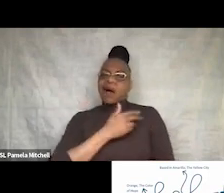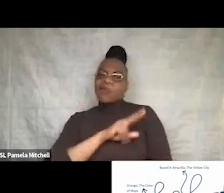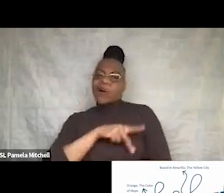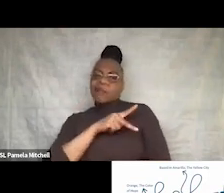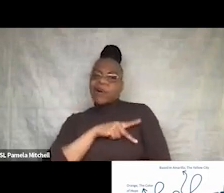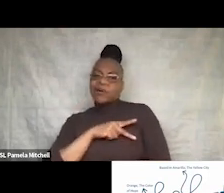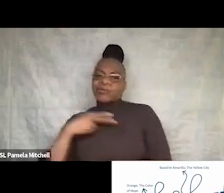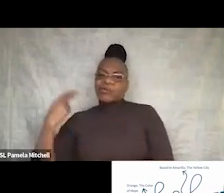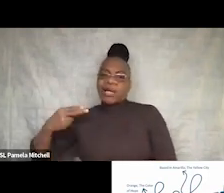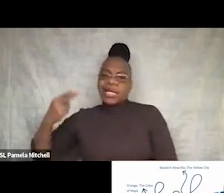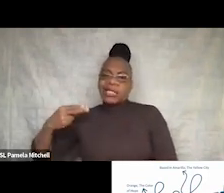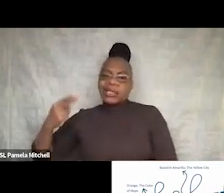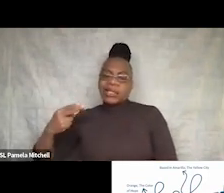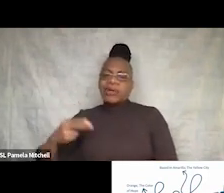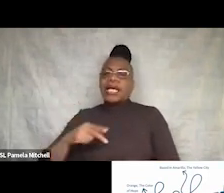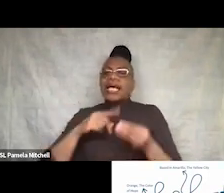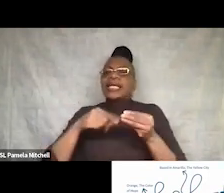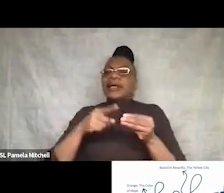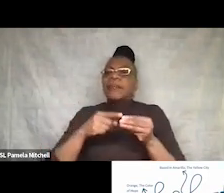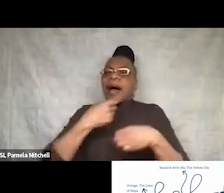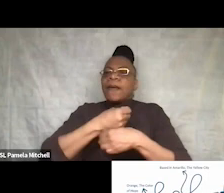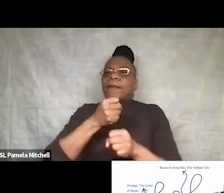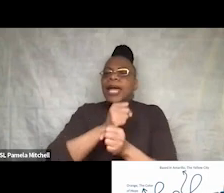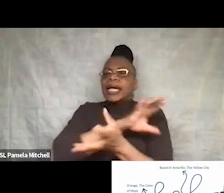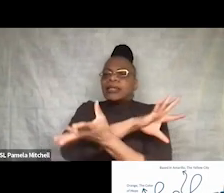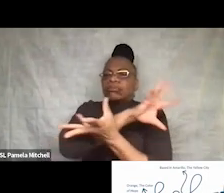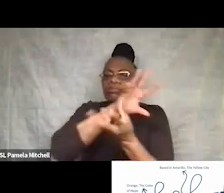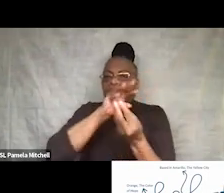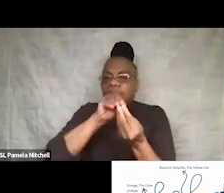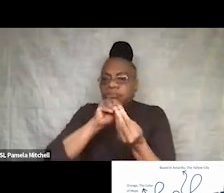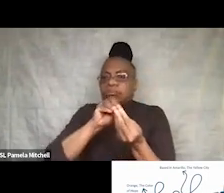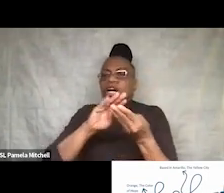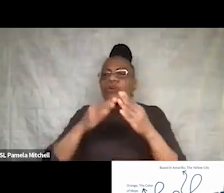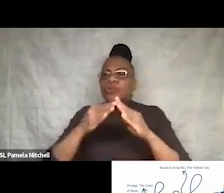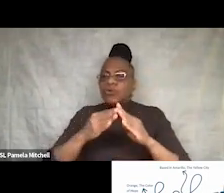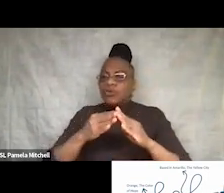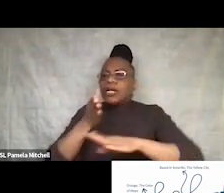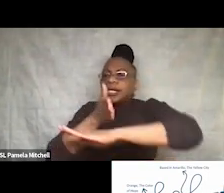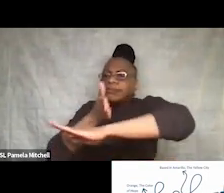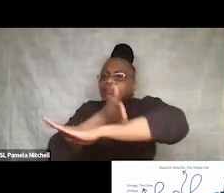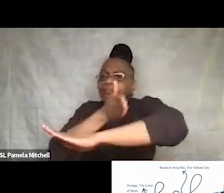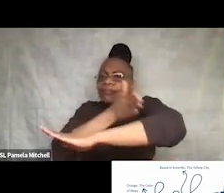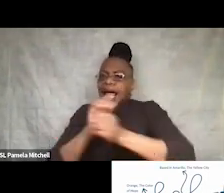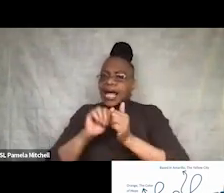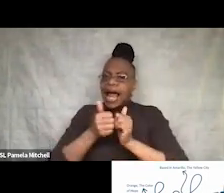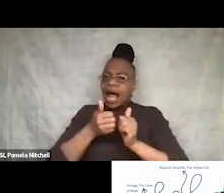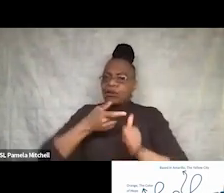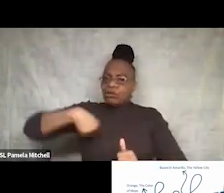You know, this is about making a better overall community, and where do we fit into that? And that I have found